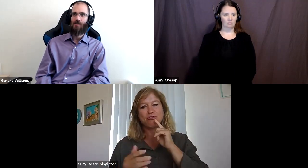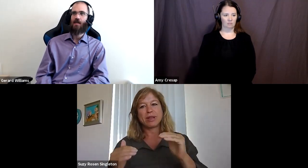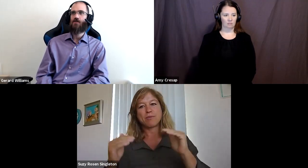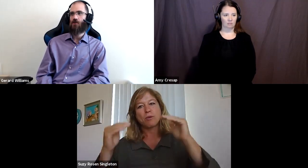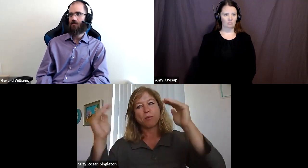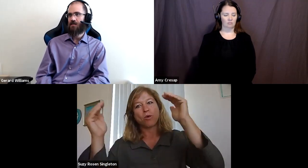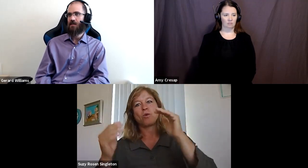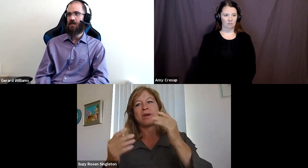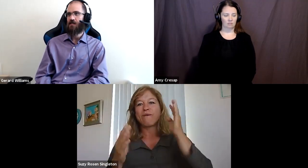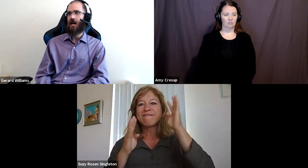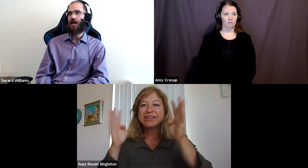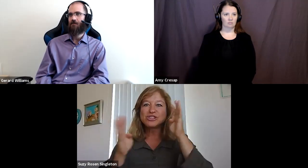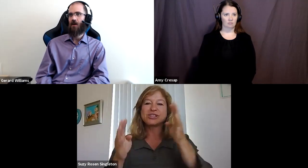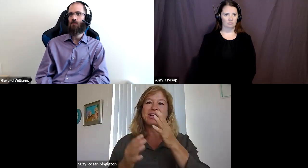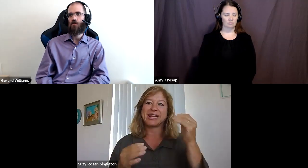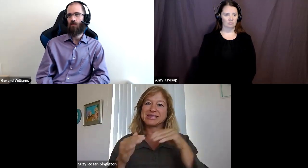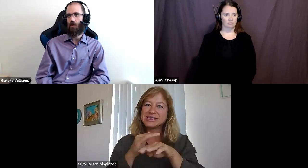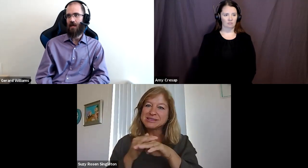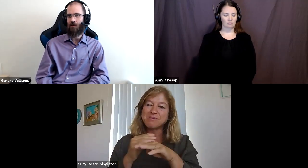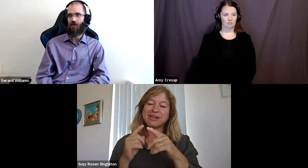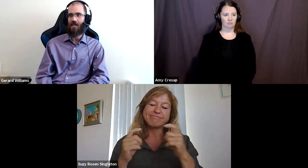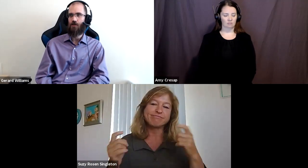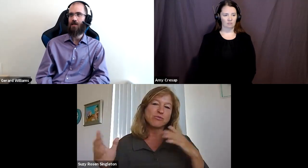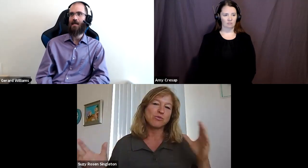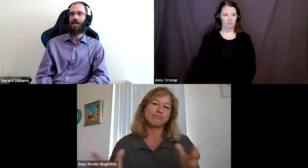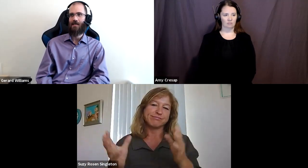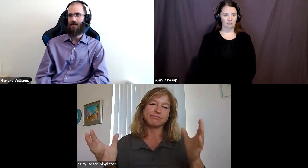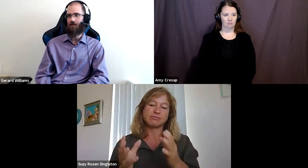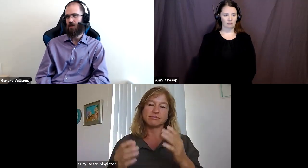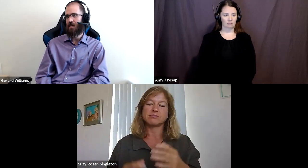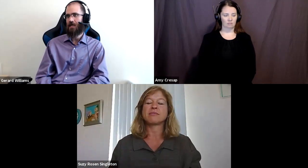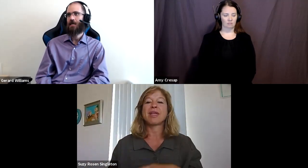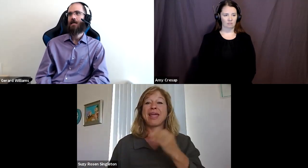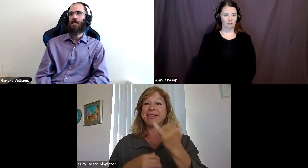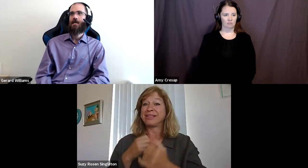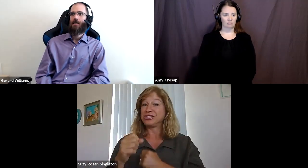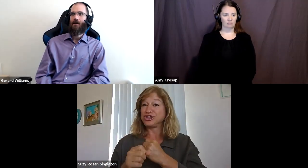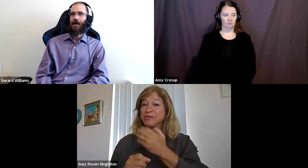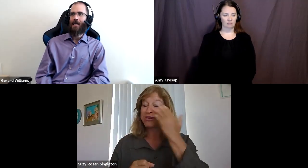and services that have helped to promote innovation in accessibility.